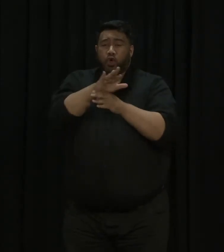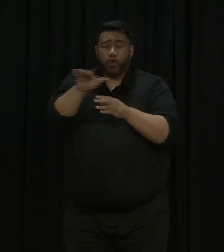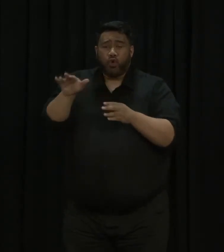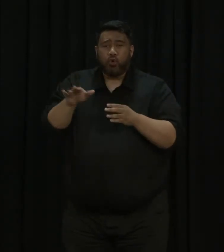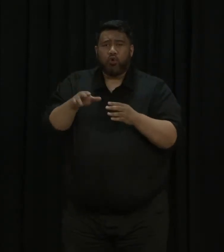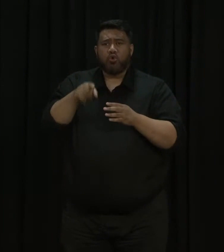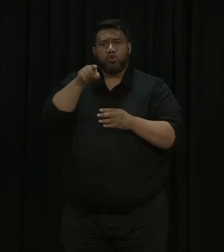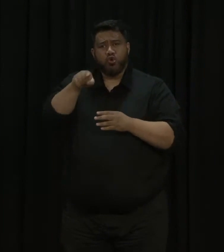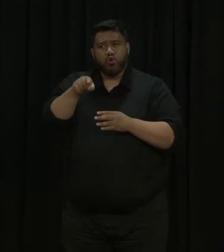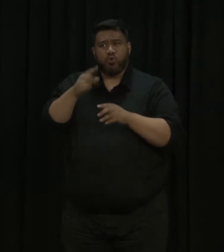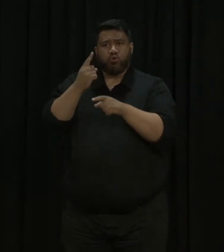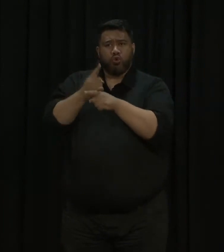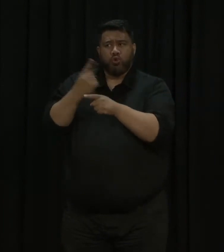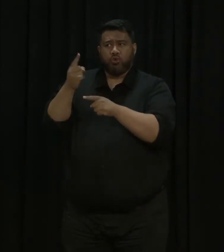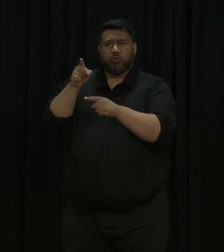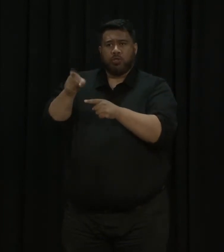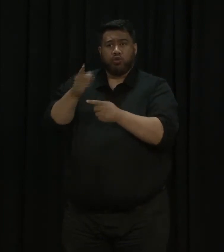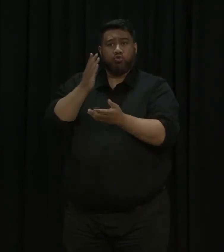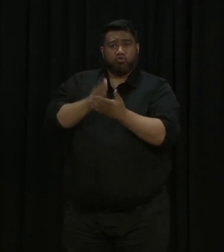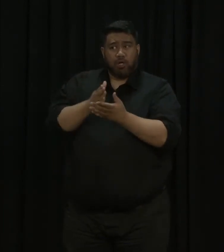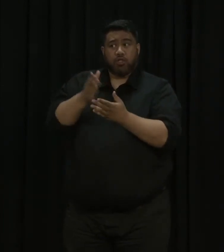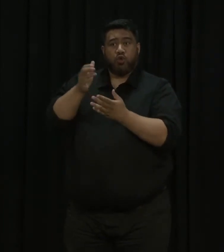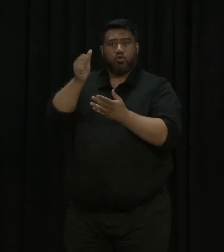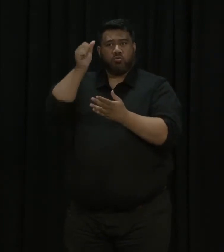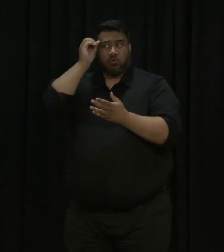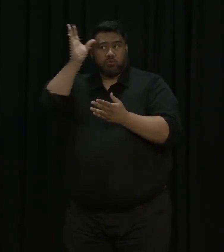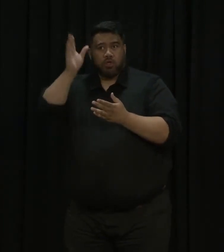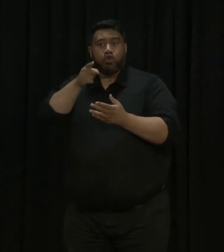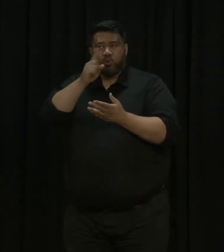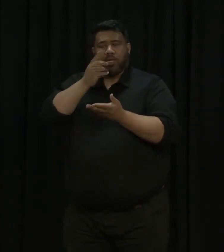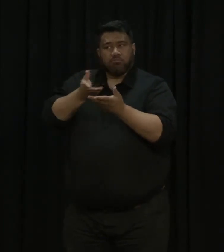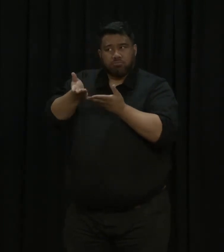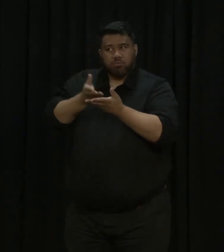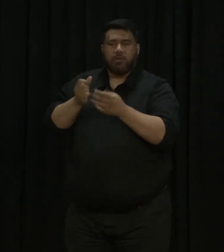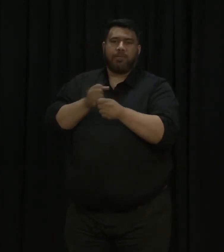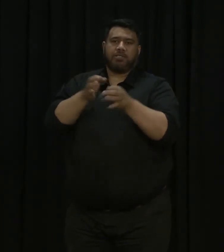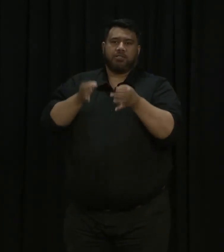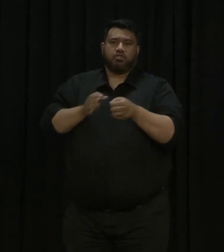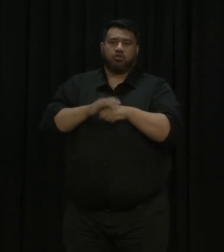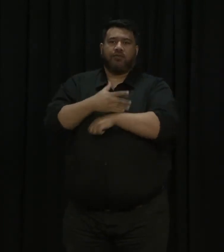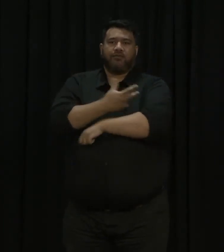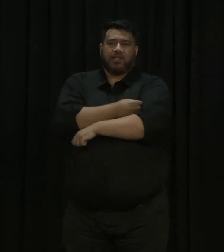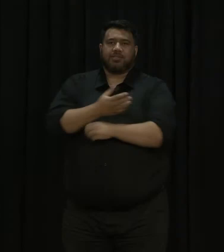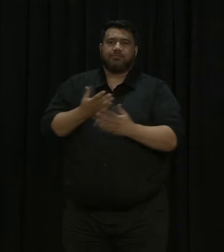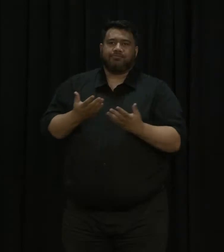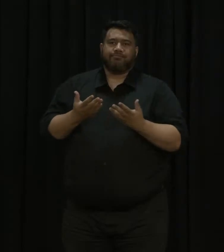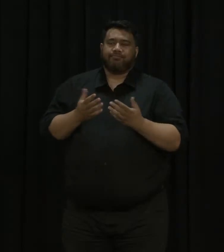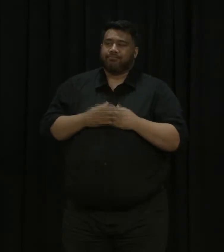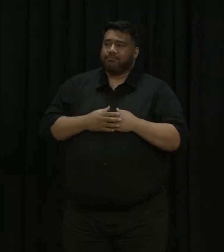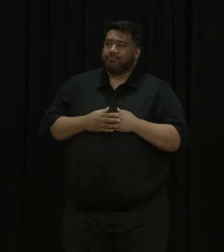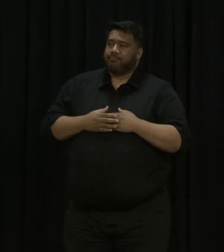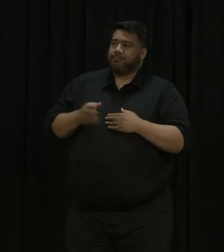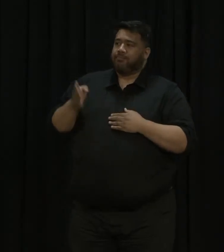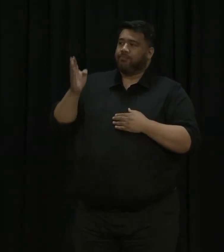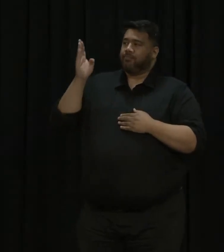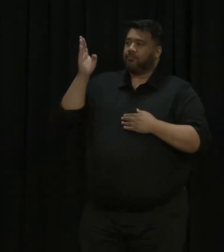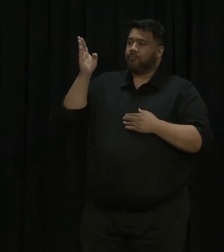My request of them is to make sure you sit down and speak to